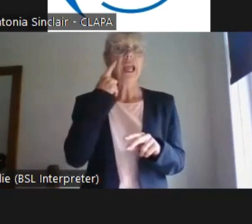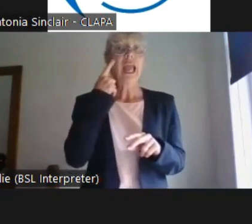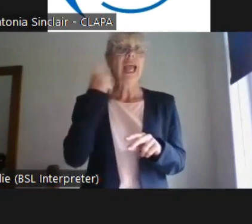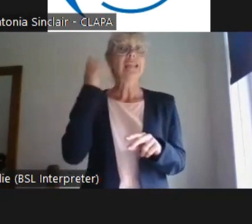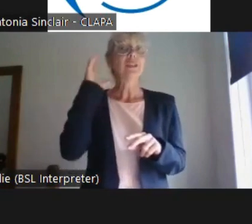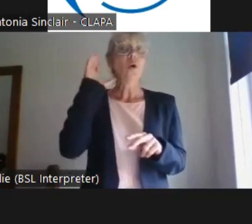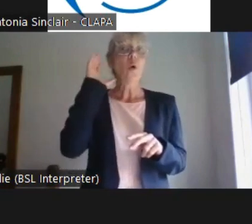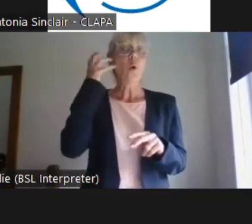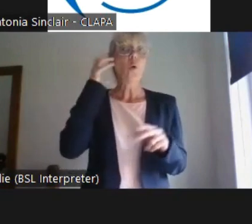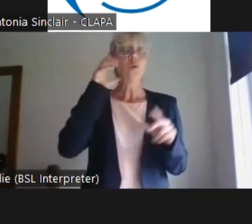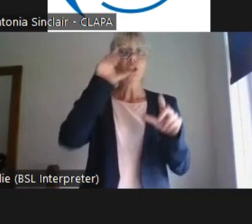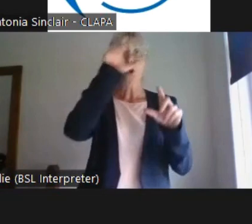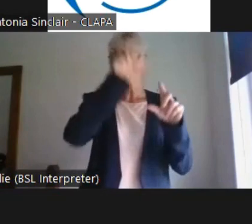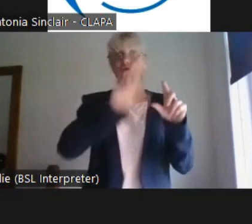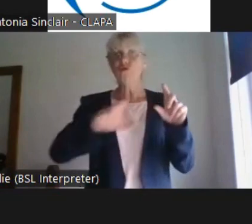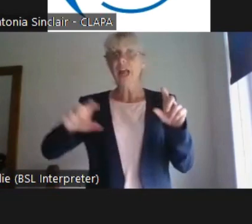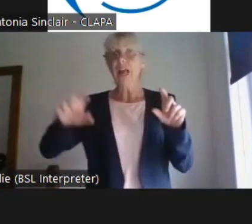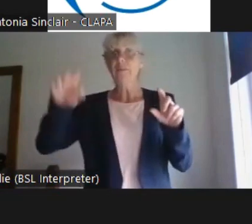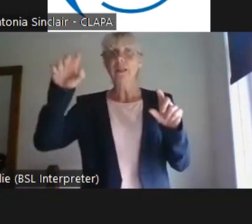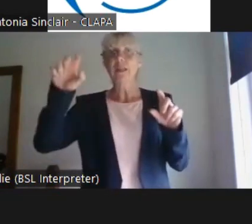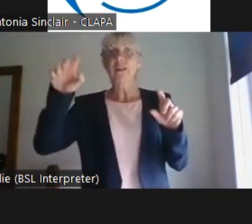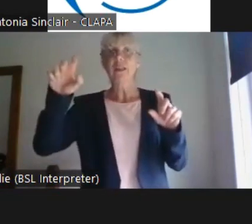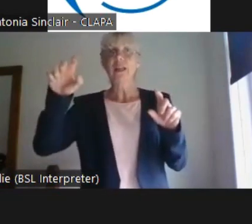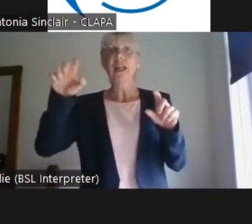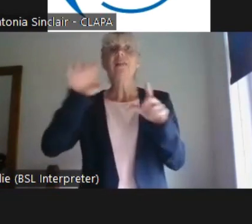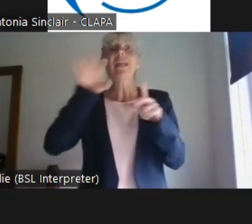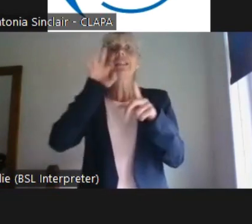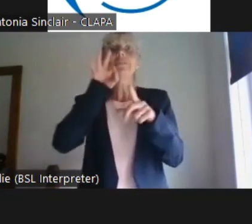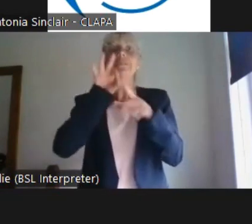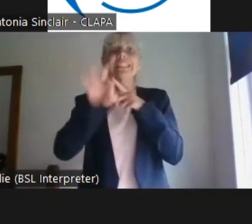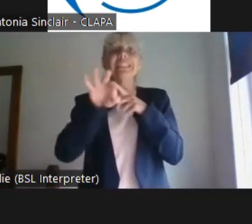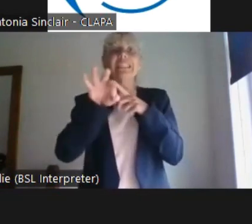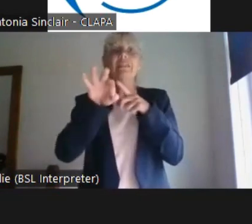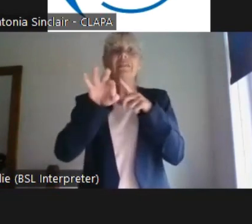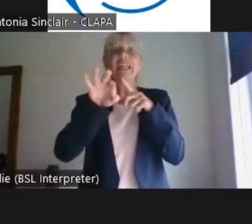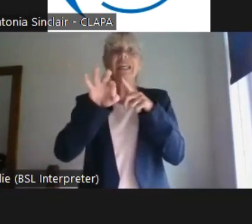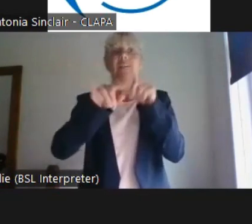and you know that certain aspects certain frequencies thank you both